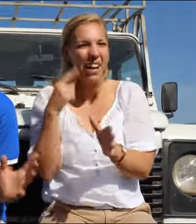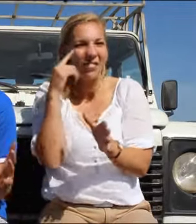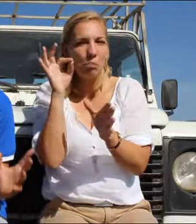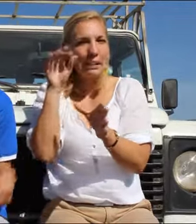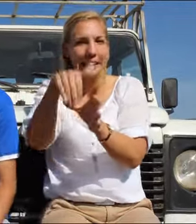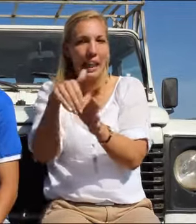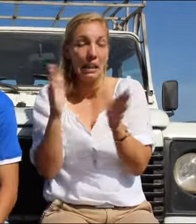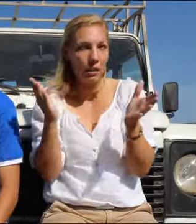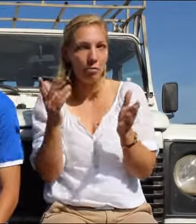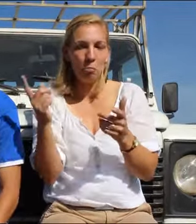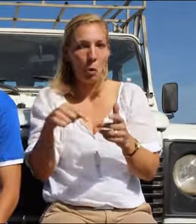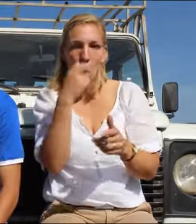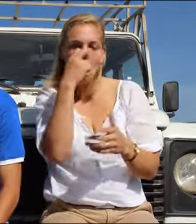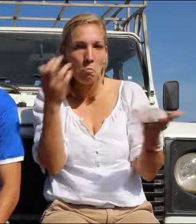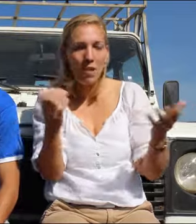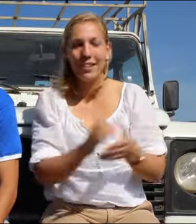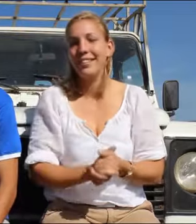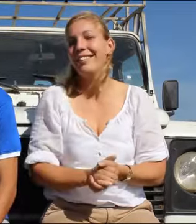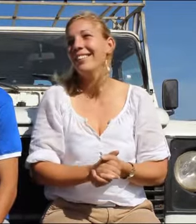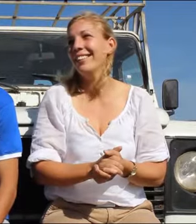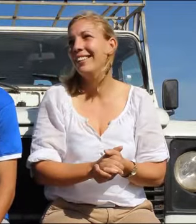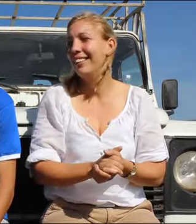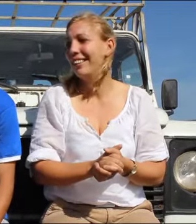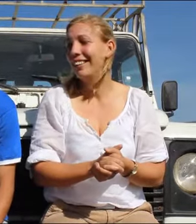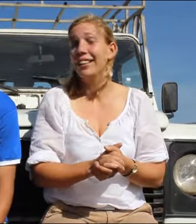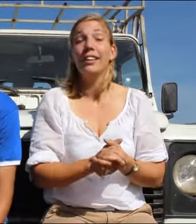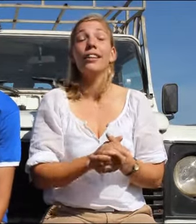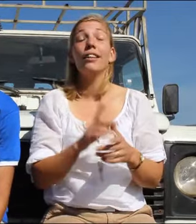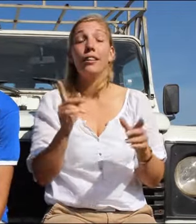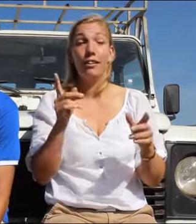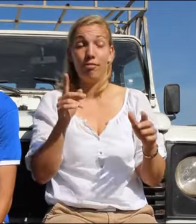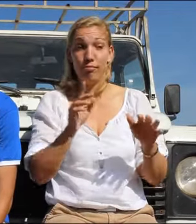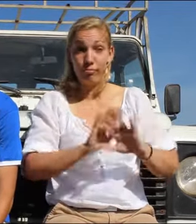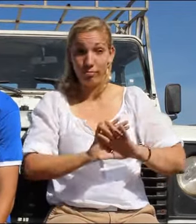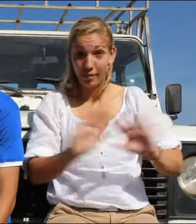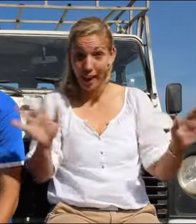I am not sure what they talked about exactly